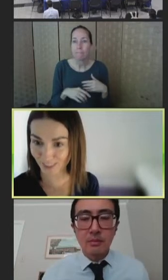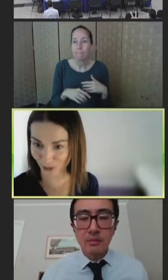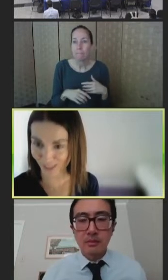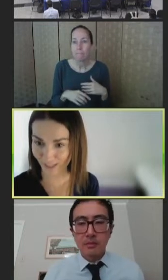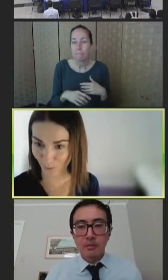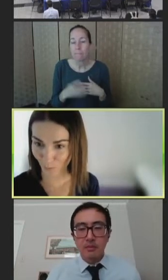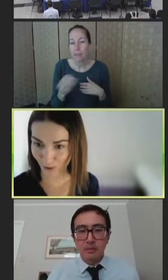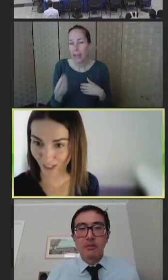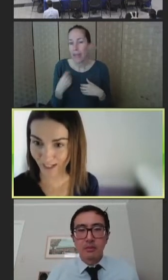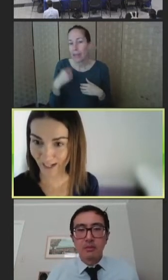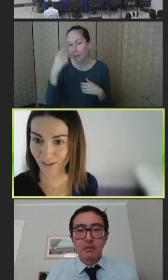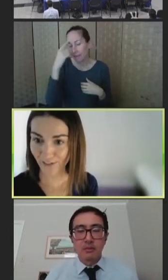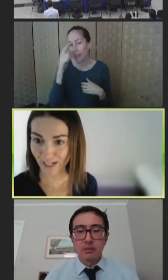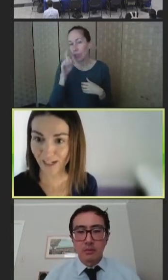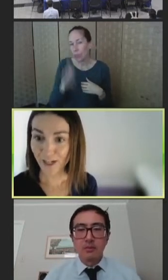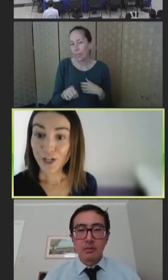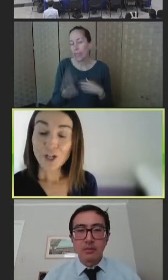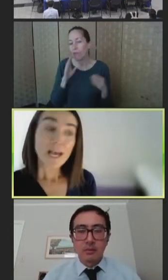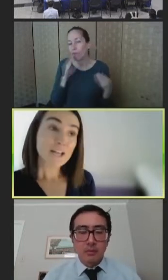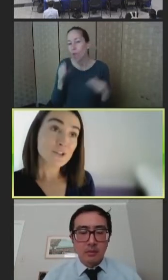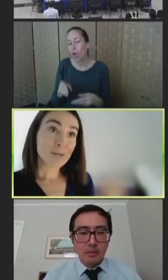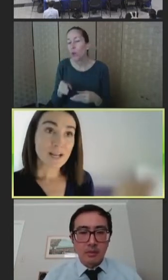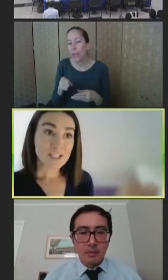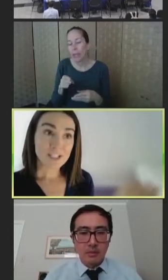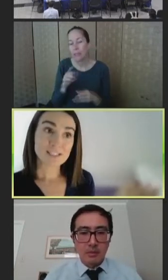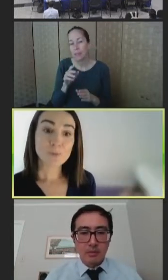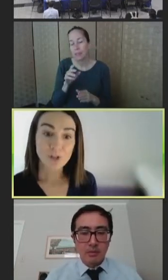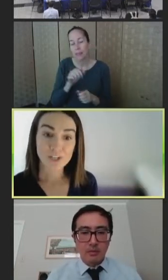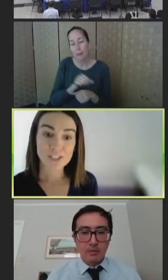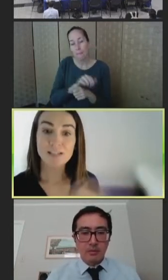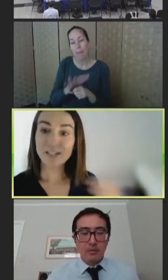which I think is what you're getting at, right? And you can imagine in some regards, the initial